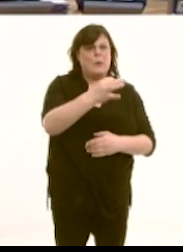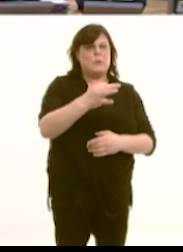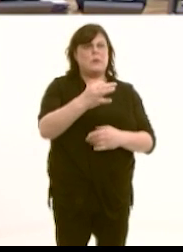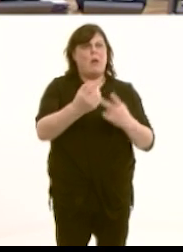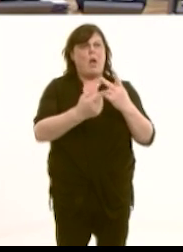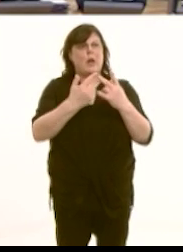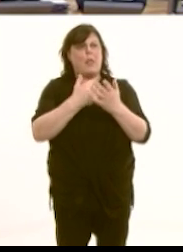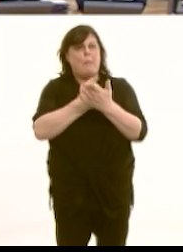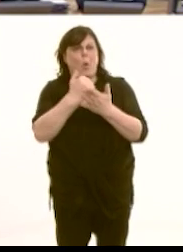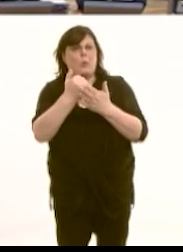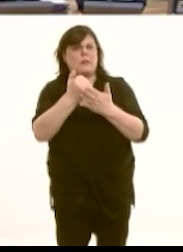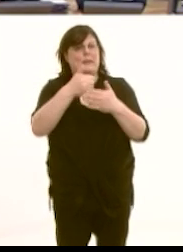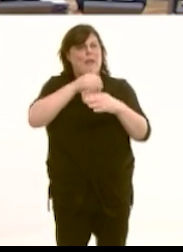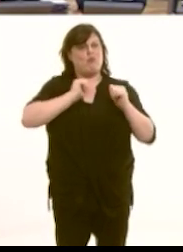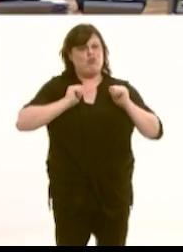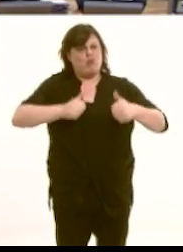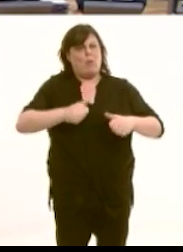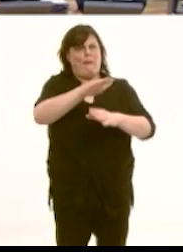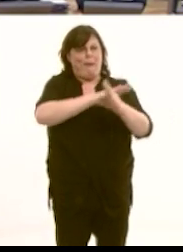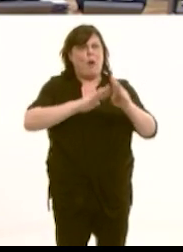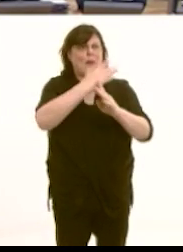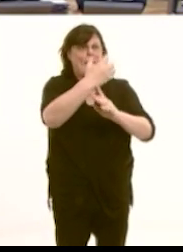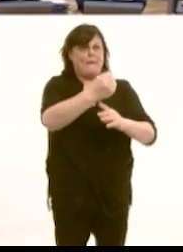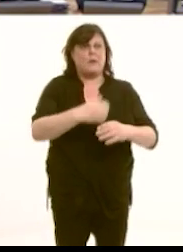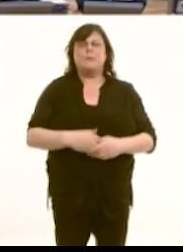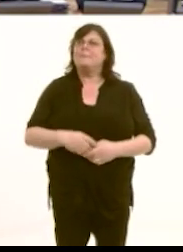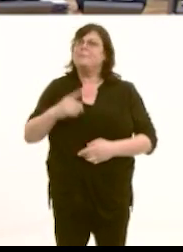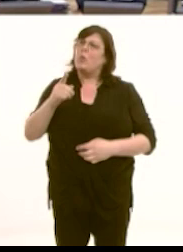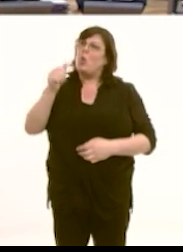and the towns within those rural areas, are important to them. William Powell: First Minister, youíll be aware of long-standing concerns in Cardigan